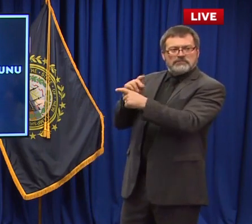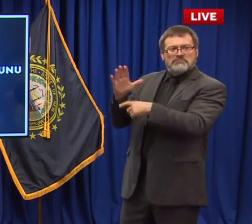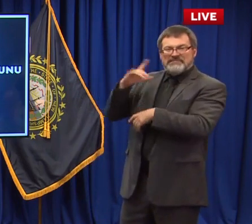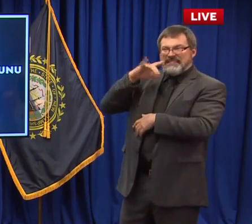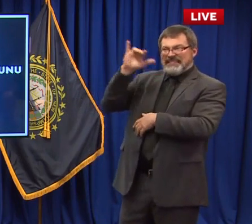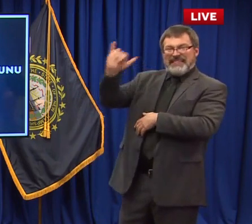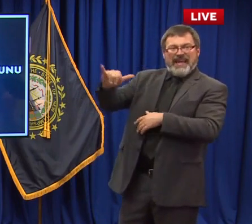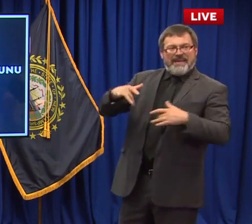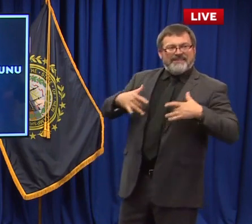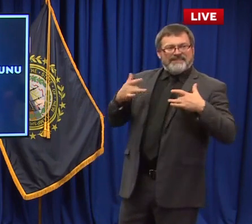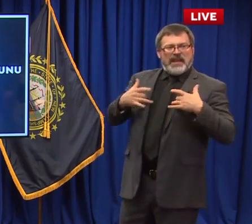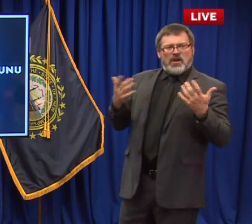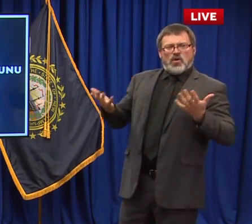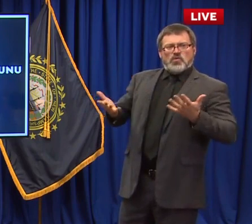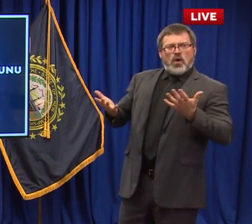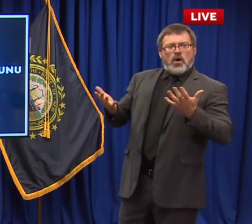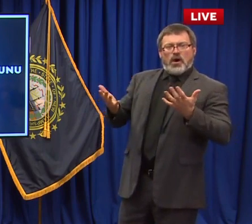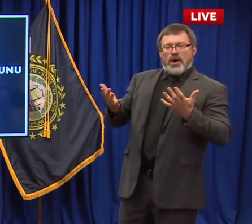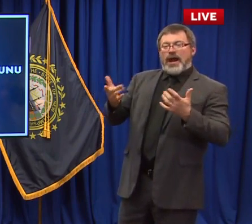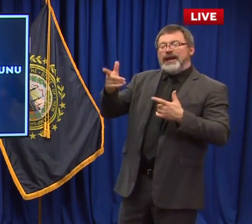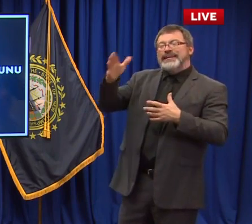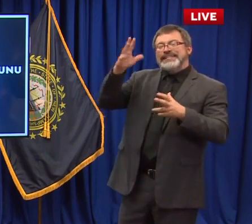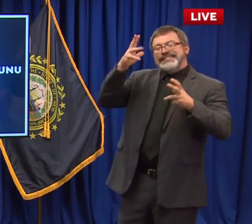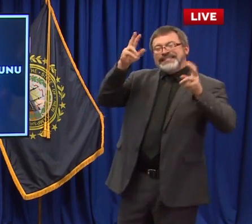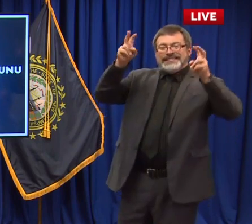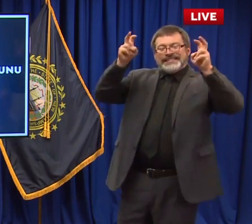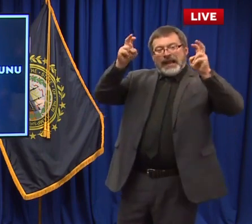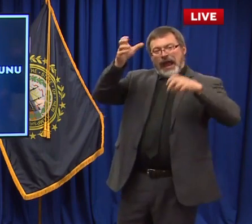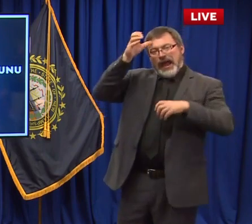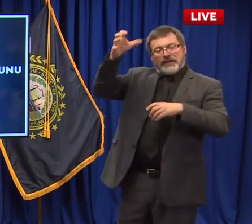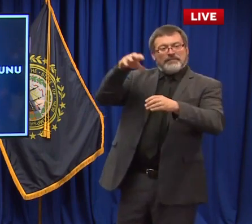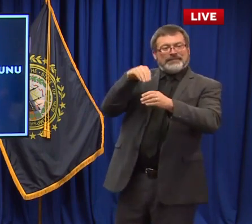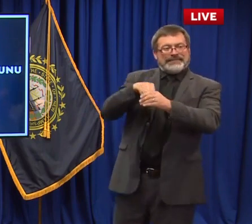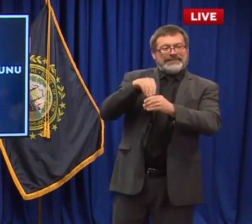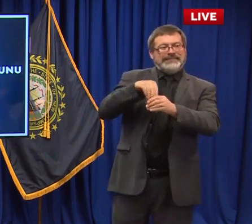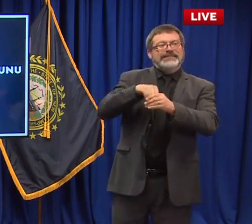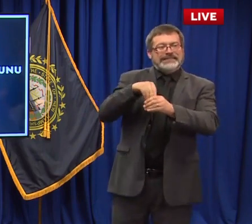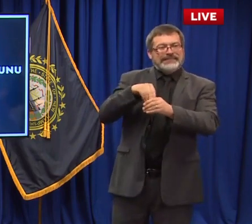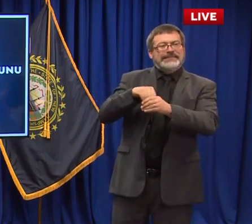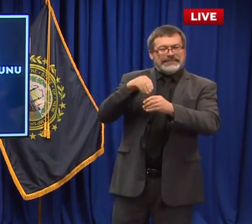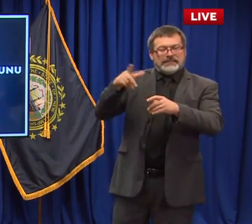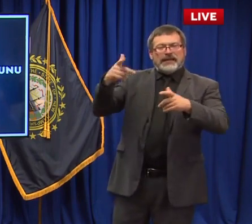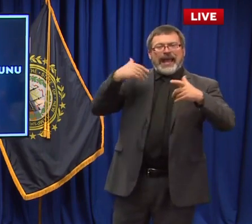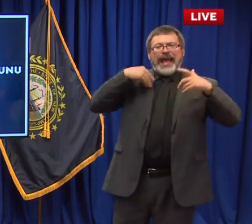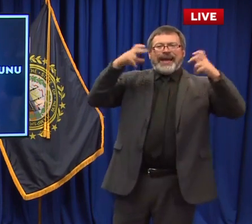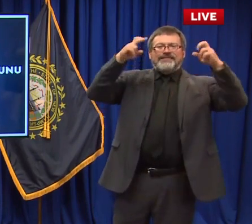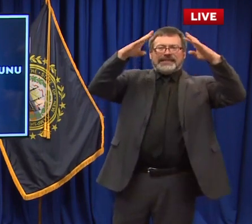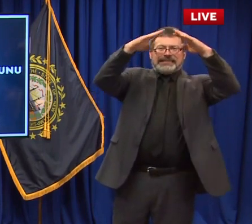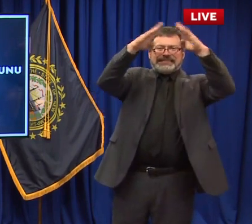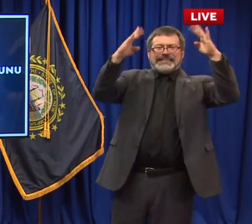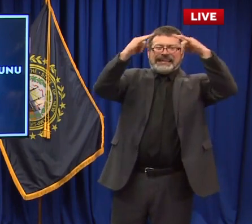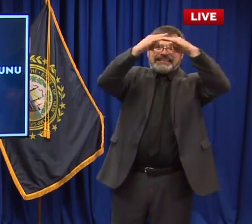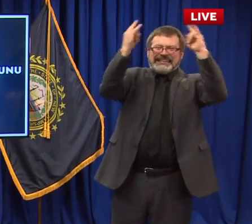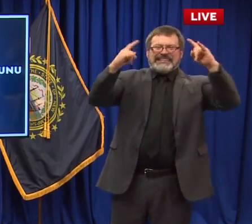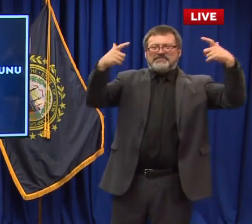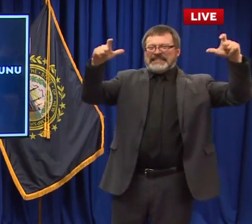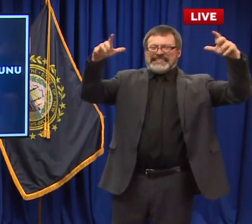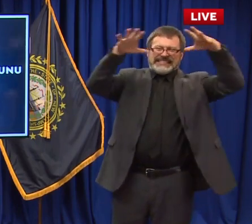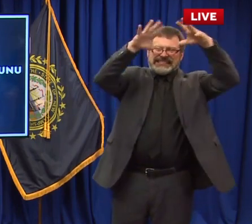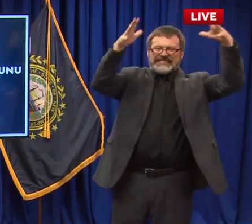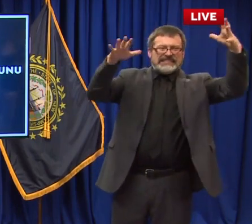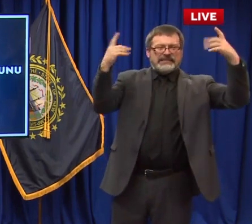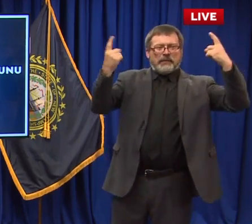IT SOUNDS LIKE THIS EVENT WILL BE HAVING A LOT OF AIR CIRCULATION, BUT IT WILL BE AFTER SUNDOWN.